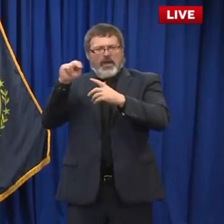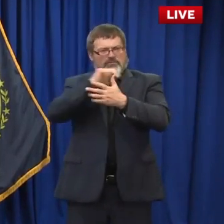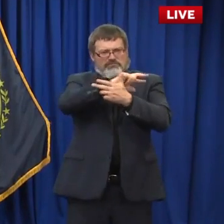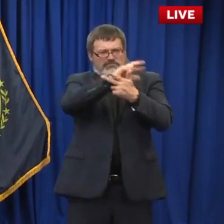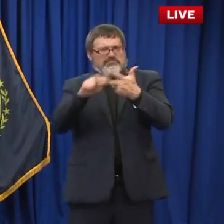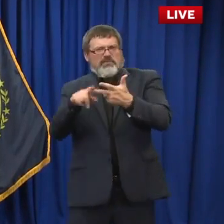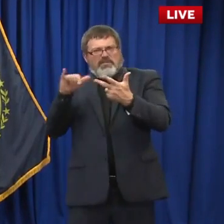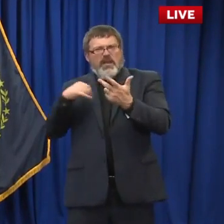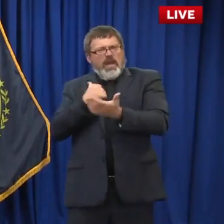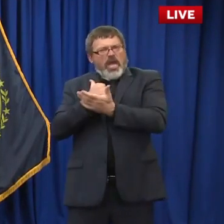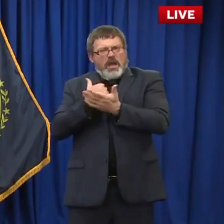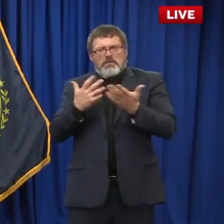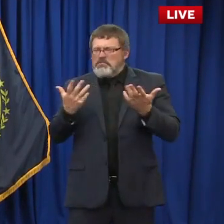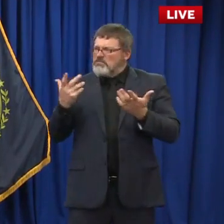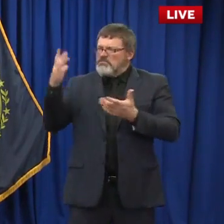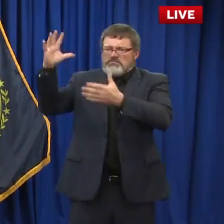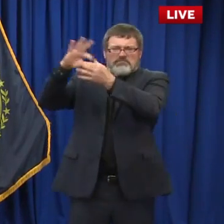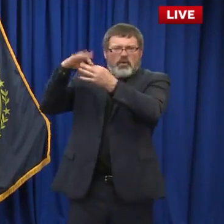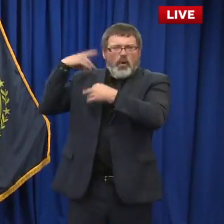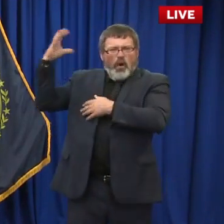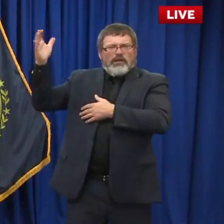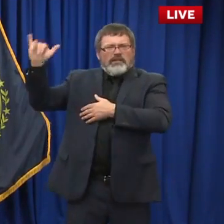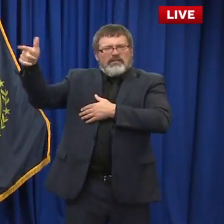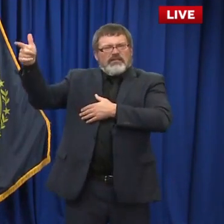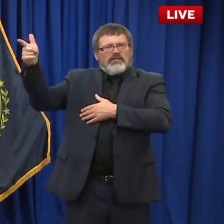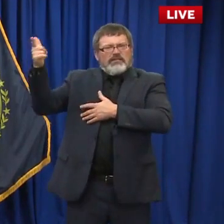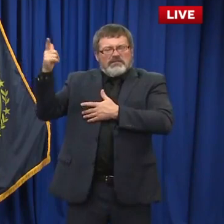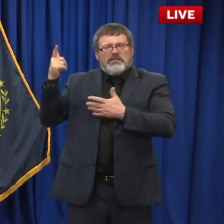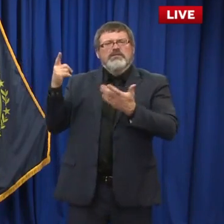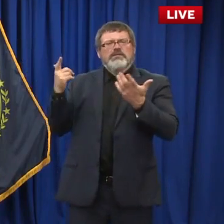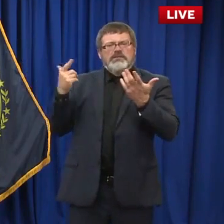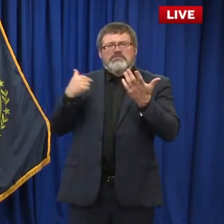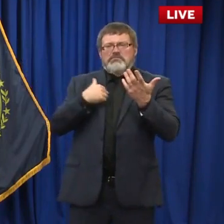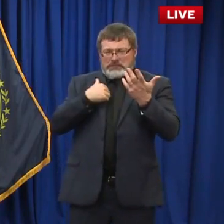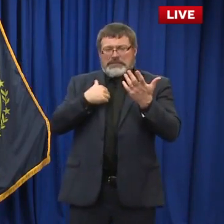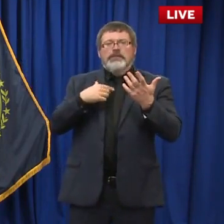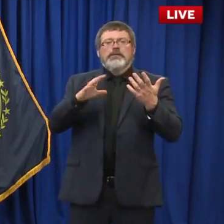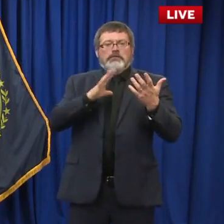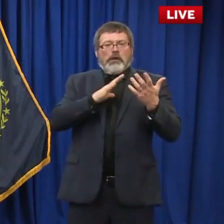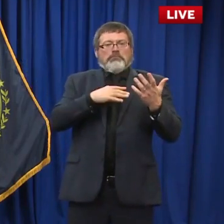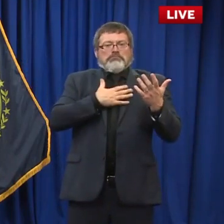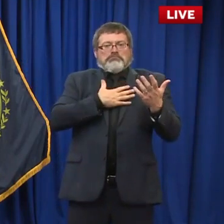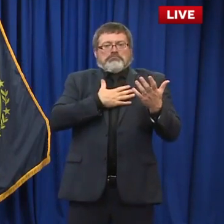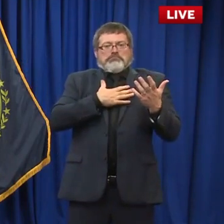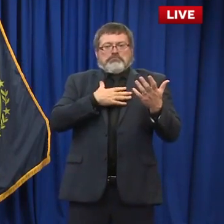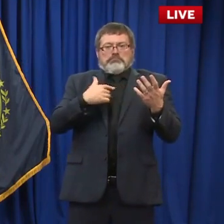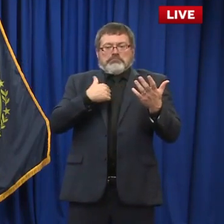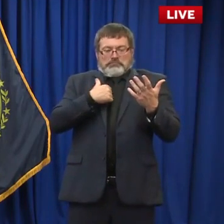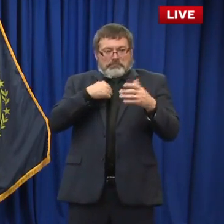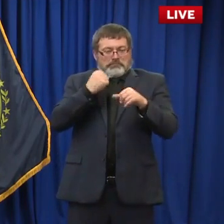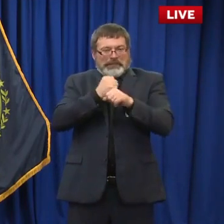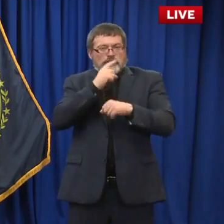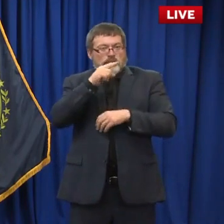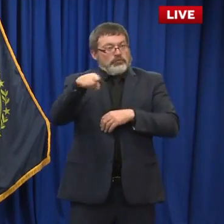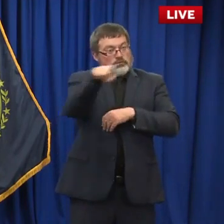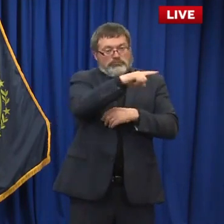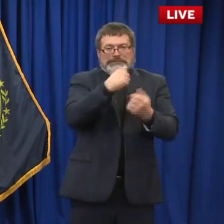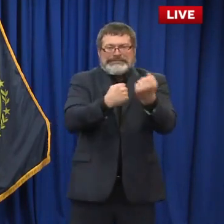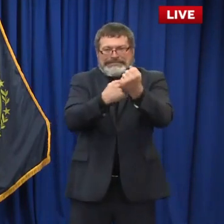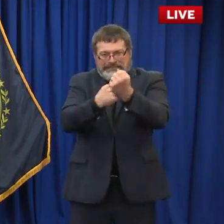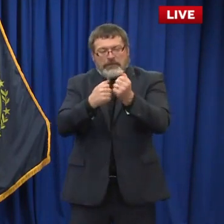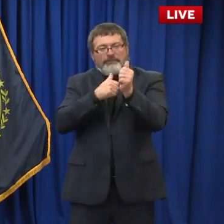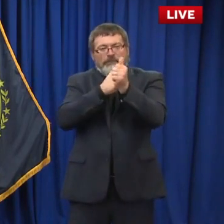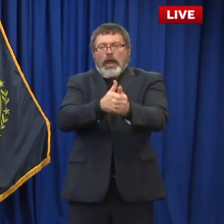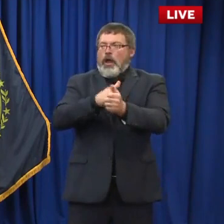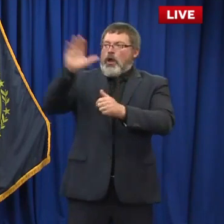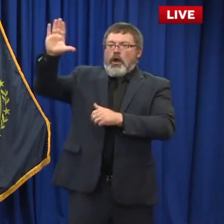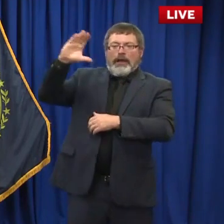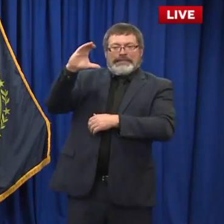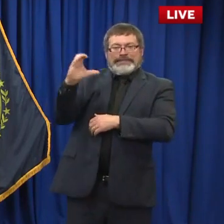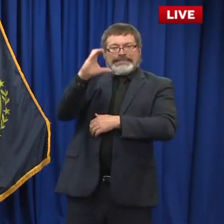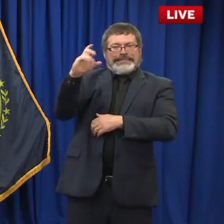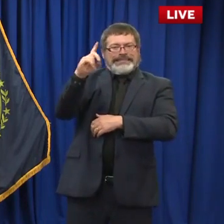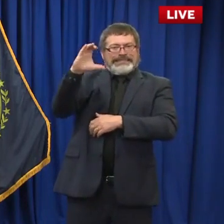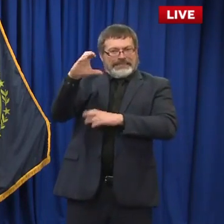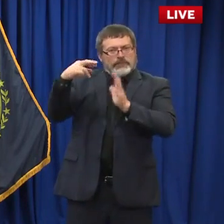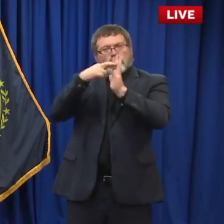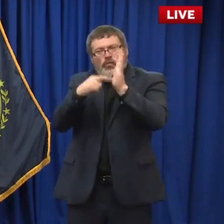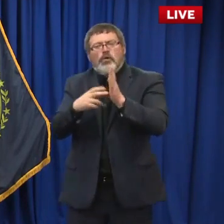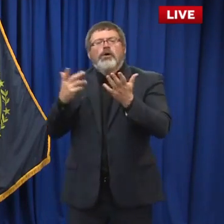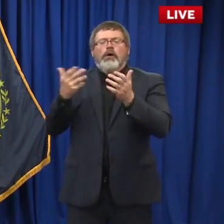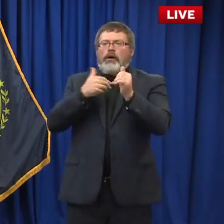IF YOU REMEMBER, IT'S THE STATE AND THE MUNICIPALITY THAT IS FOLLOWED THE C.D.C. GUIDANCE THAT MADE A LOT OF THE RESTRICTIONS AND TOOK ON I THINK SOME OF THE TOUGHEST DECISIONS,